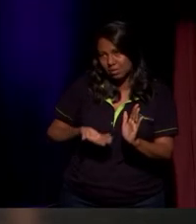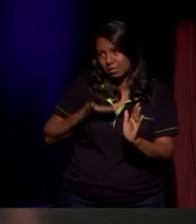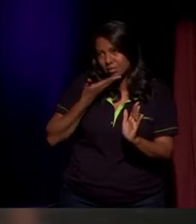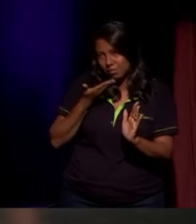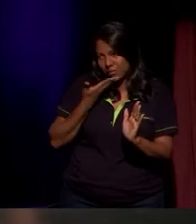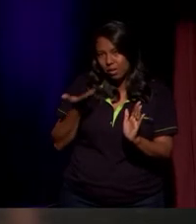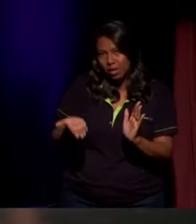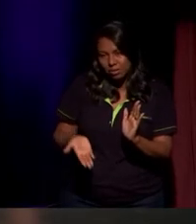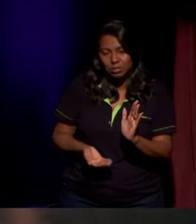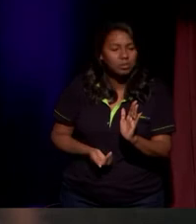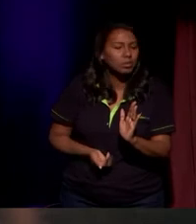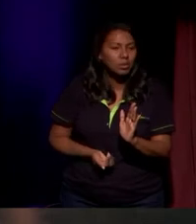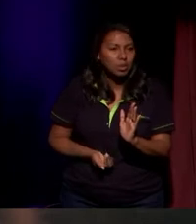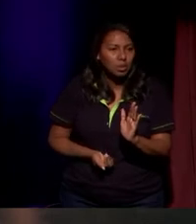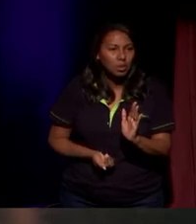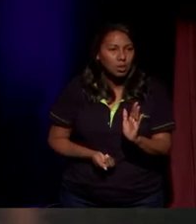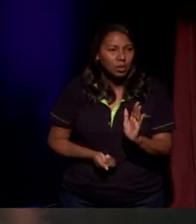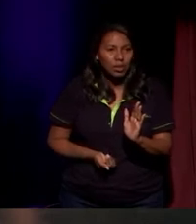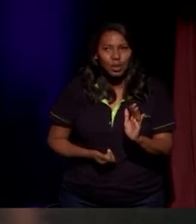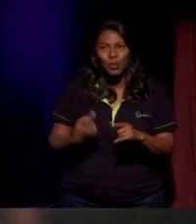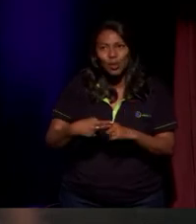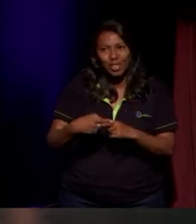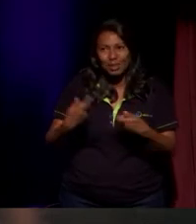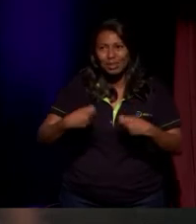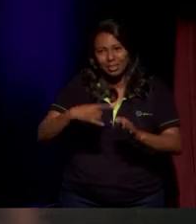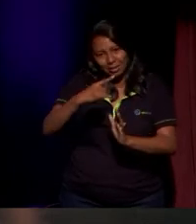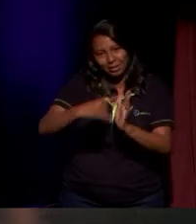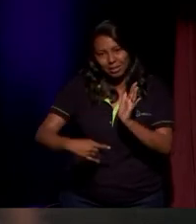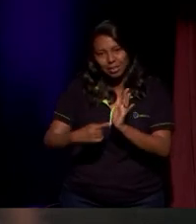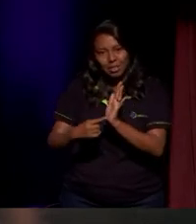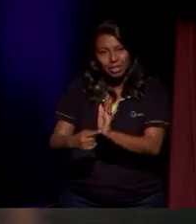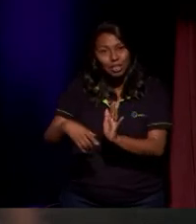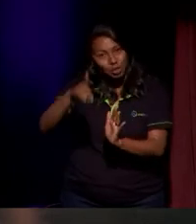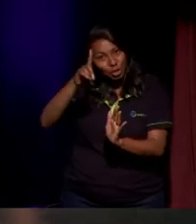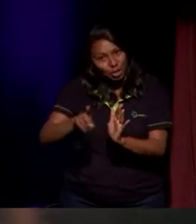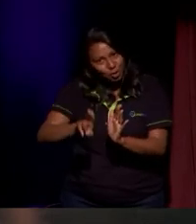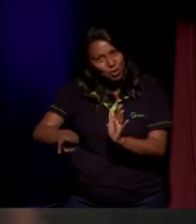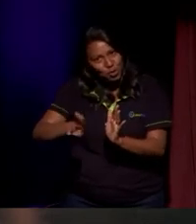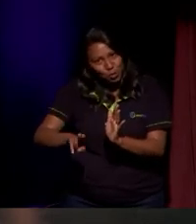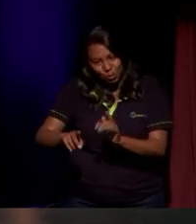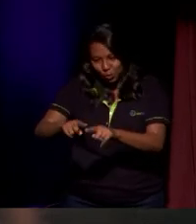at the time of the documents, which is called Right of Use and Use of the Earth, which is DUAT.